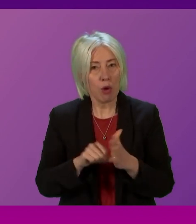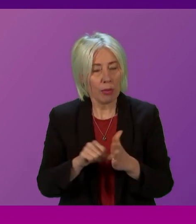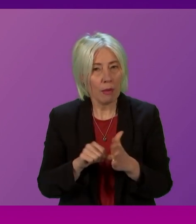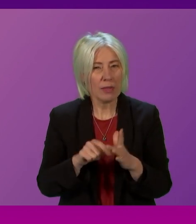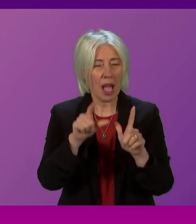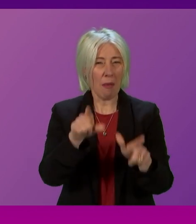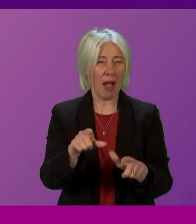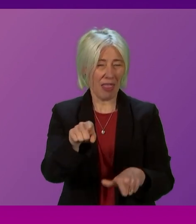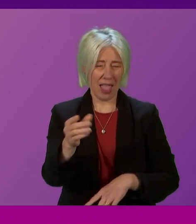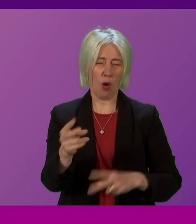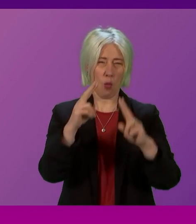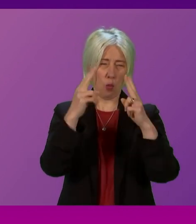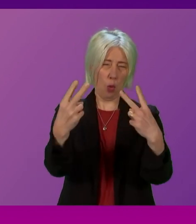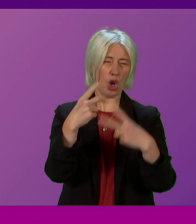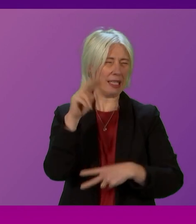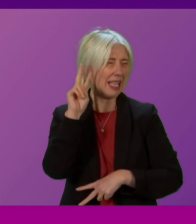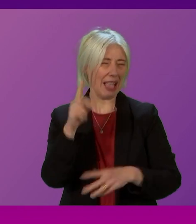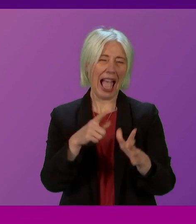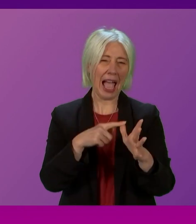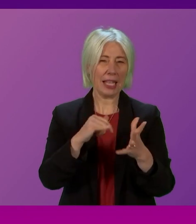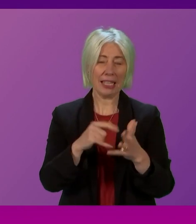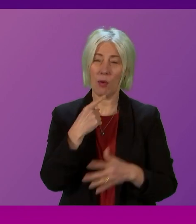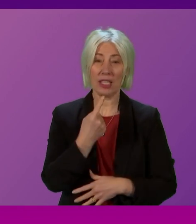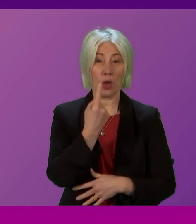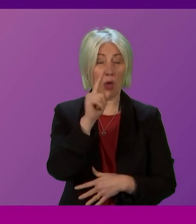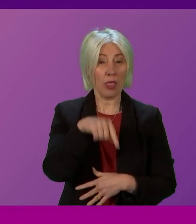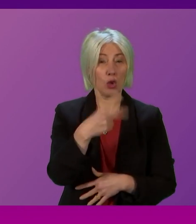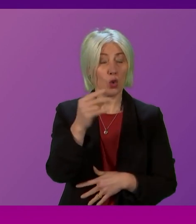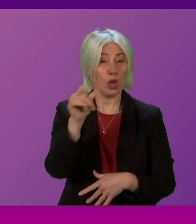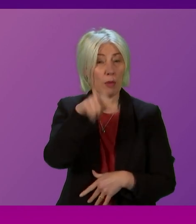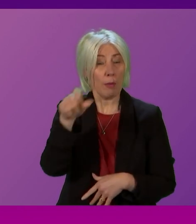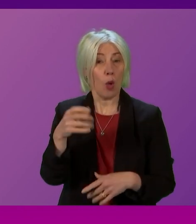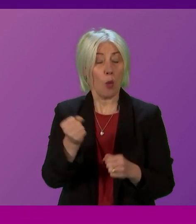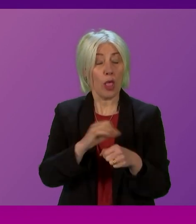hear Anas Sarwar say that the fact that we have 1,200 Covid patients in our hospitals